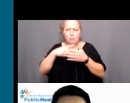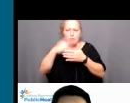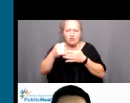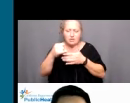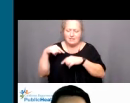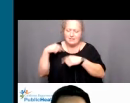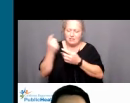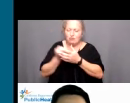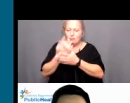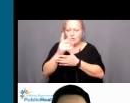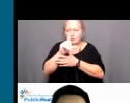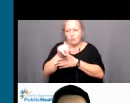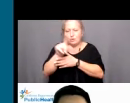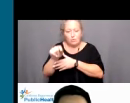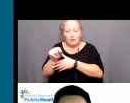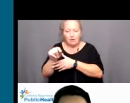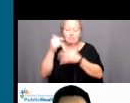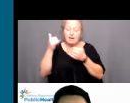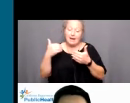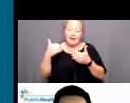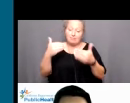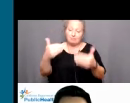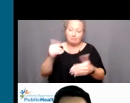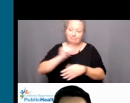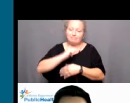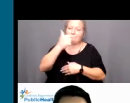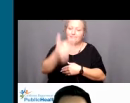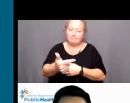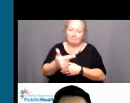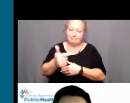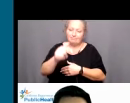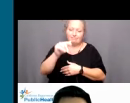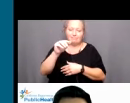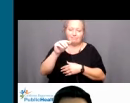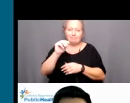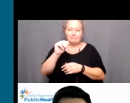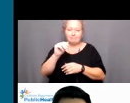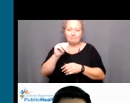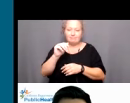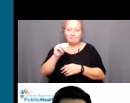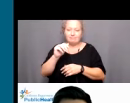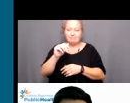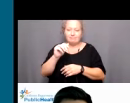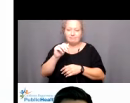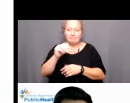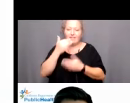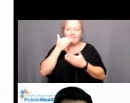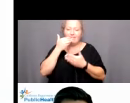I will go ahead and turn it over to you all. Thank you, and take it away.